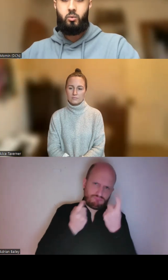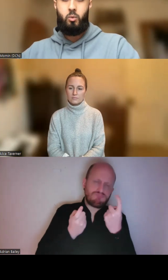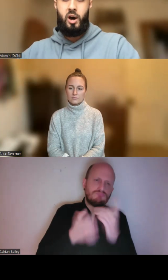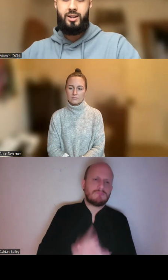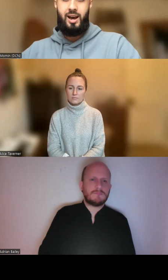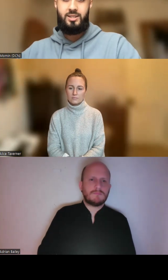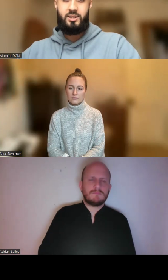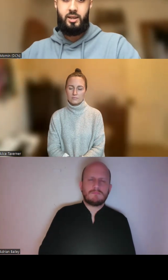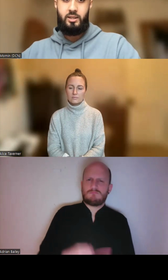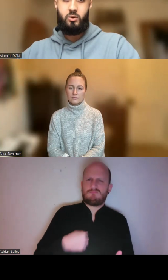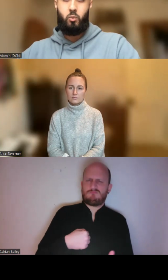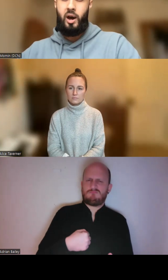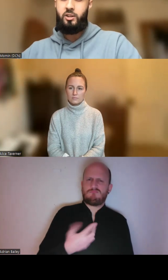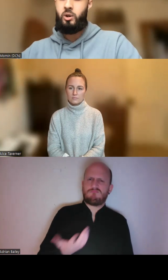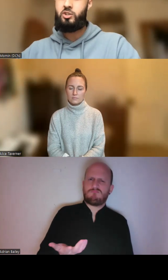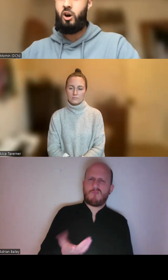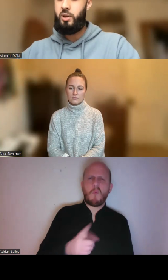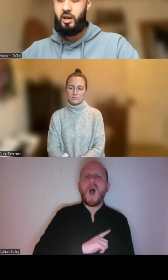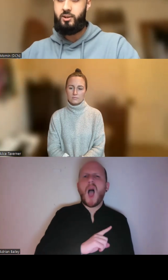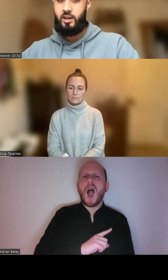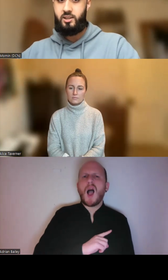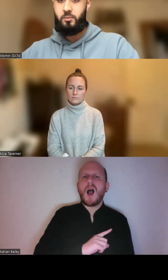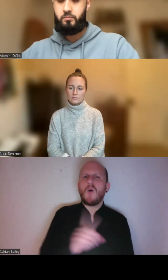What I'd ask is why do you want to start paid advertising?